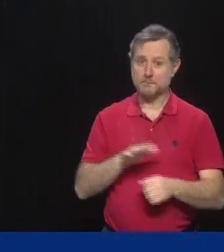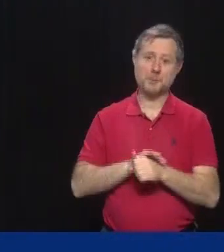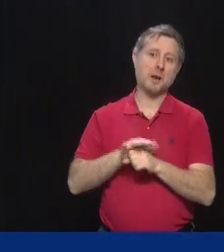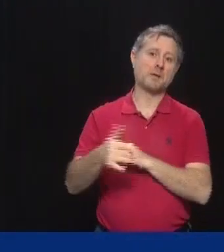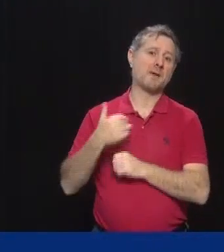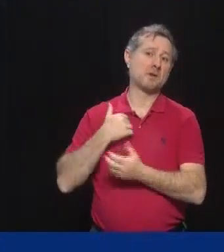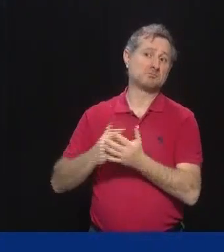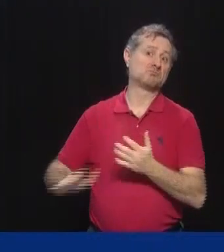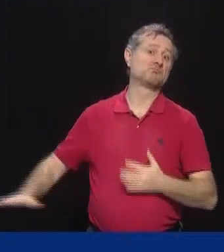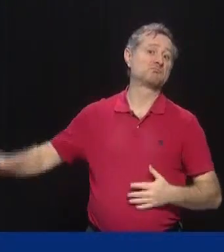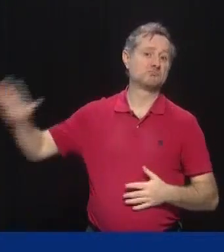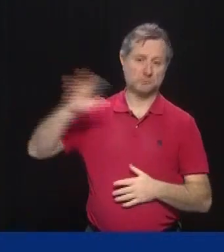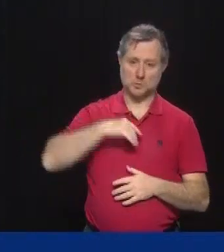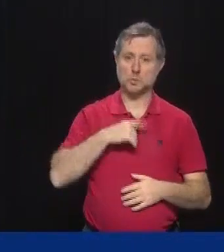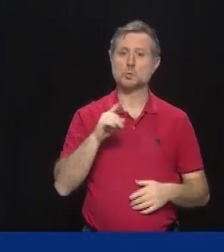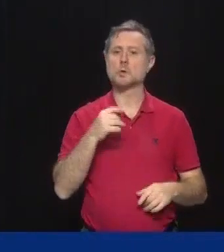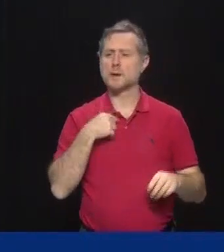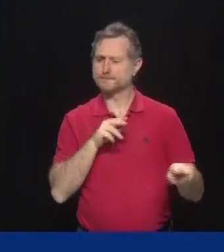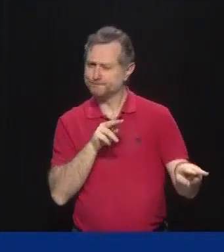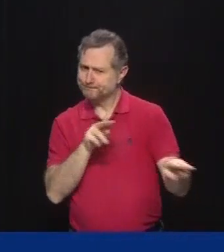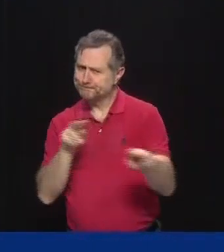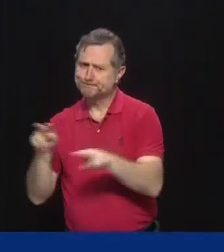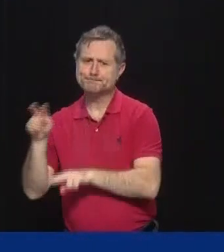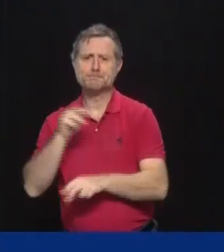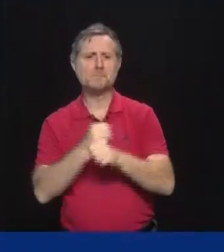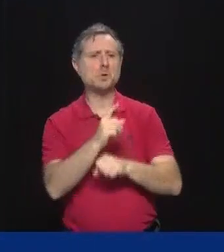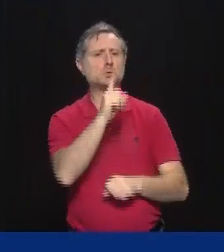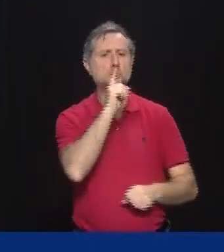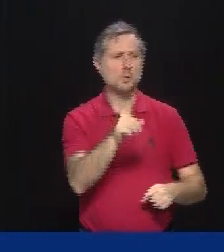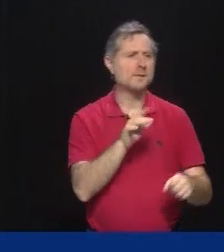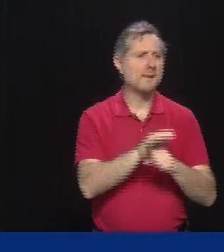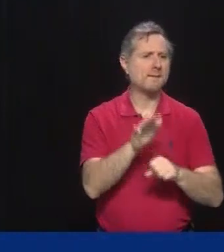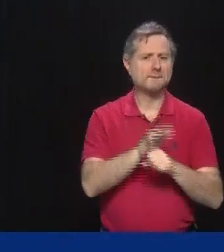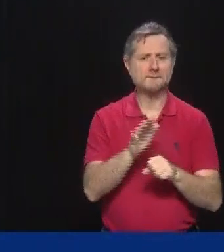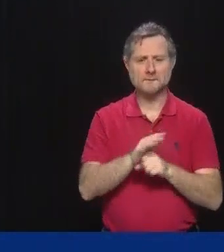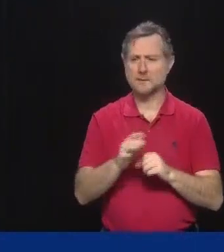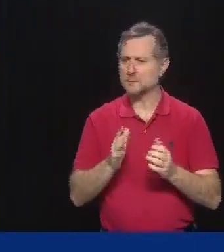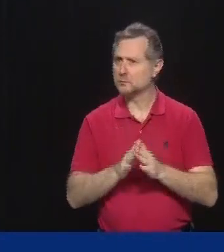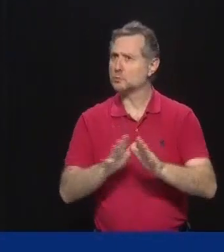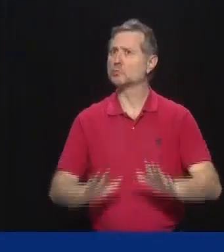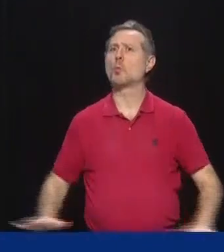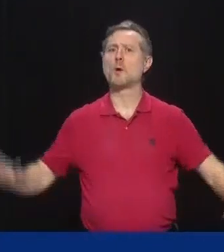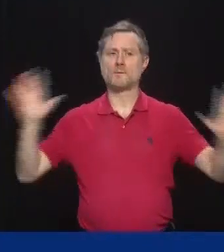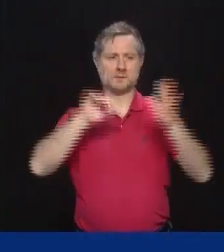CHARTS. I'M NOT AWARE OF ANY SHORTAGE OF SUPPLY. THIS IS SOMETHING WE MONITOR TO